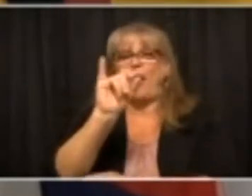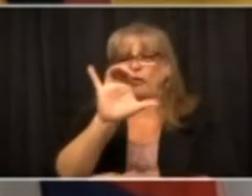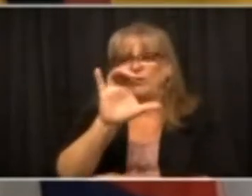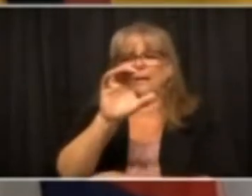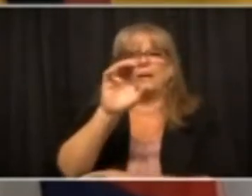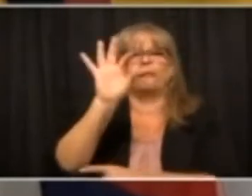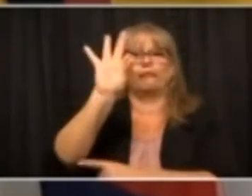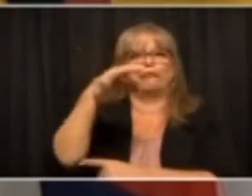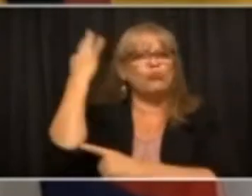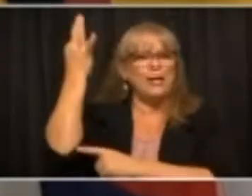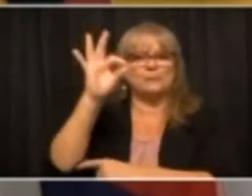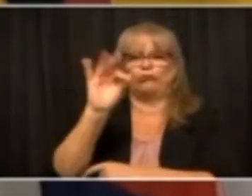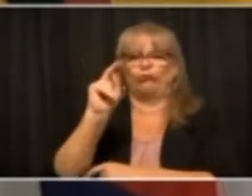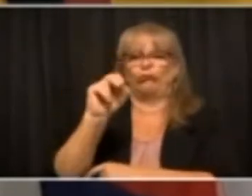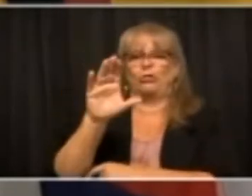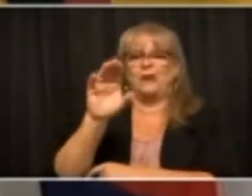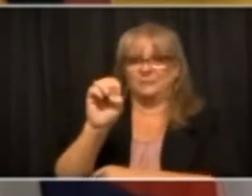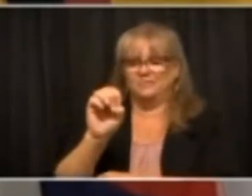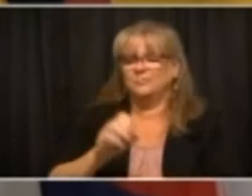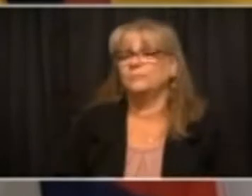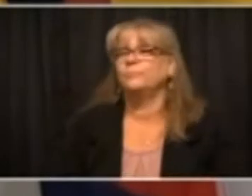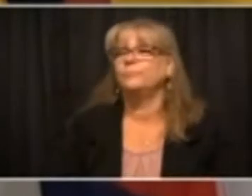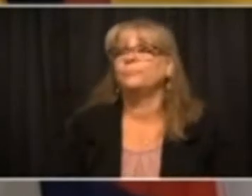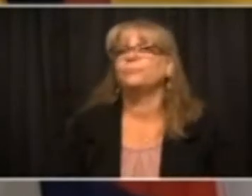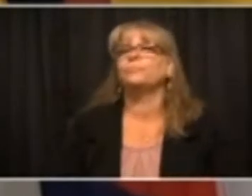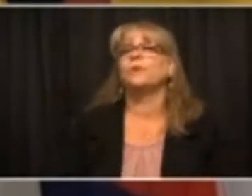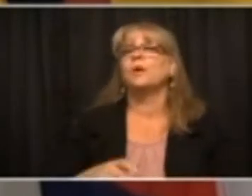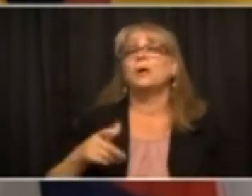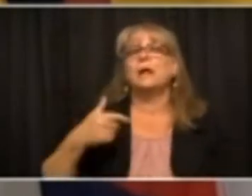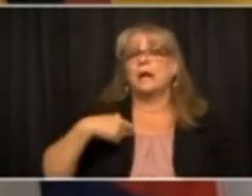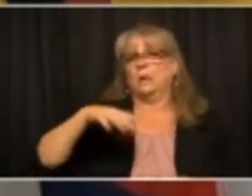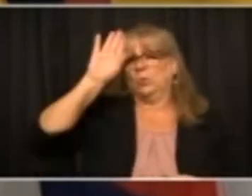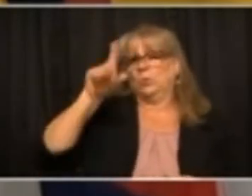i know a lot of coloradans are worried about the quality of the air